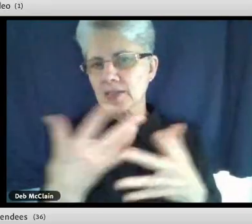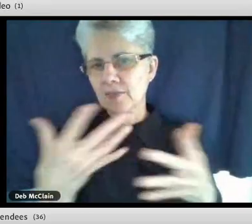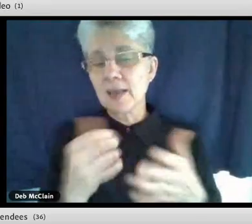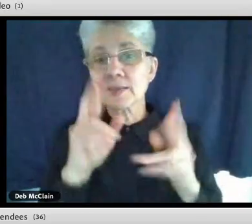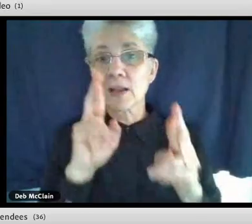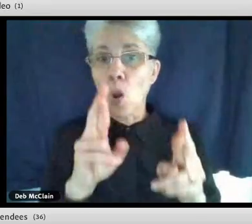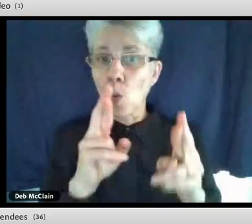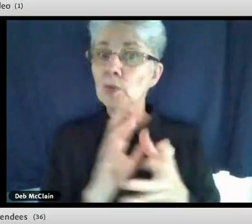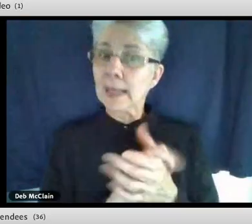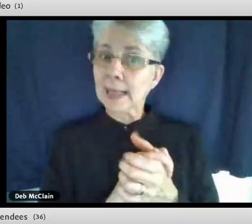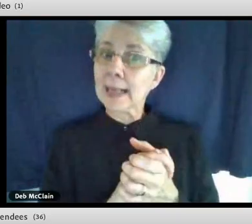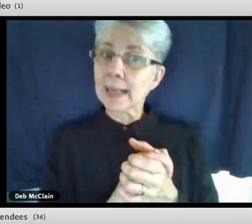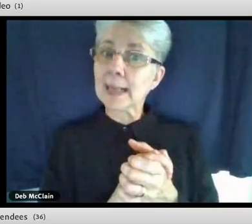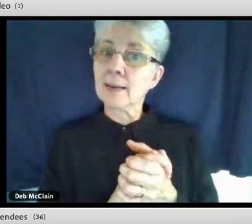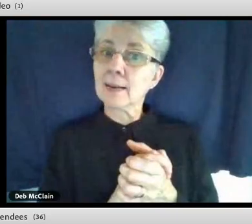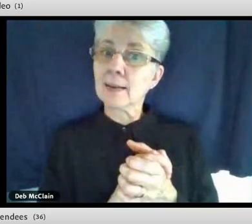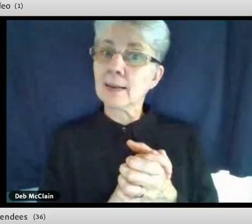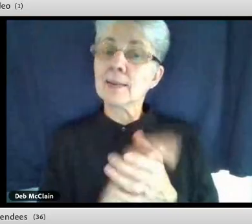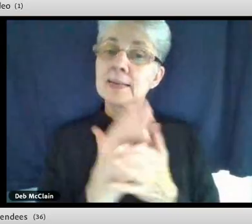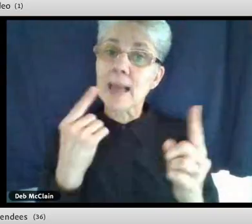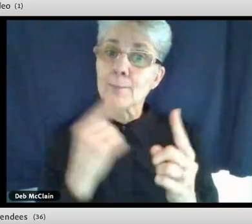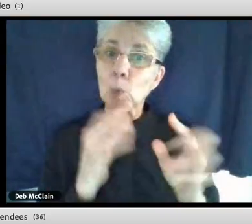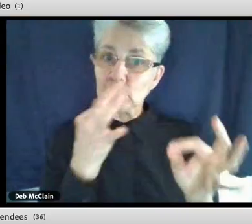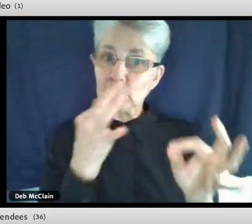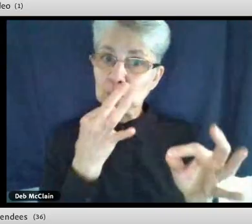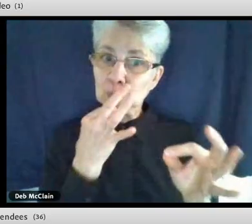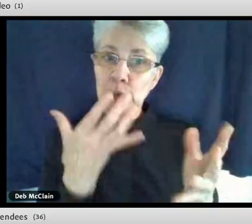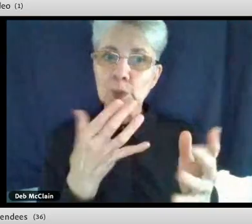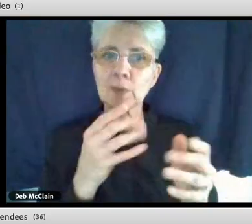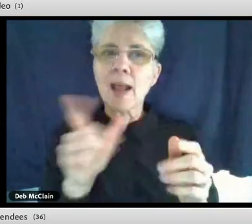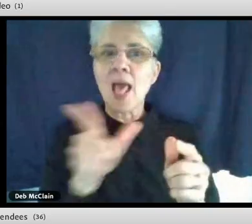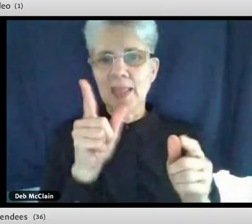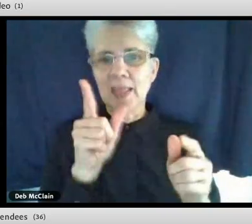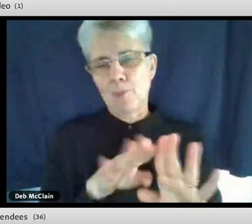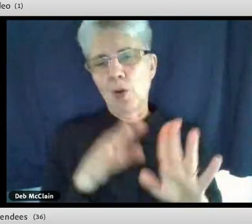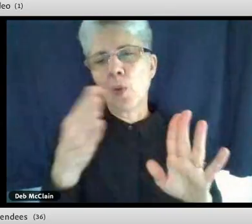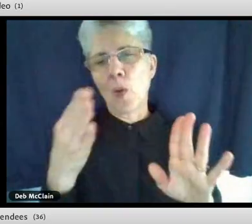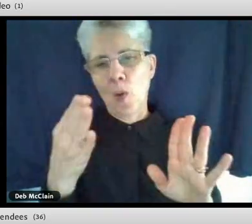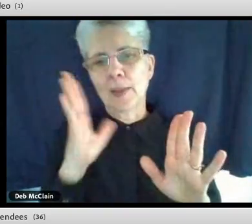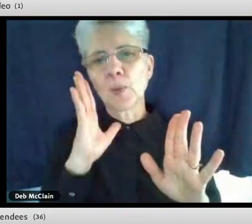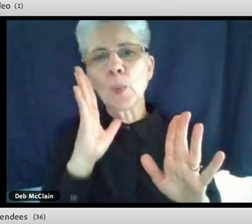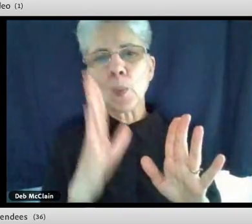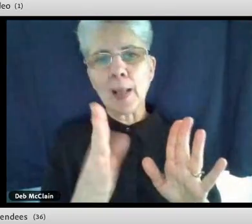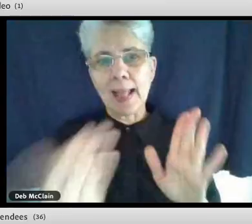whether it's an article or something on your website, all those kinds of things, and then hopefully,